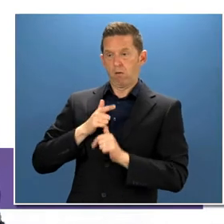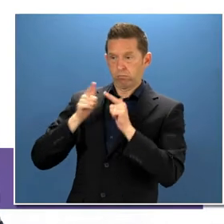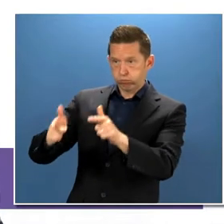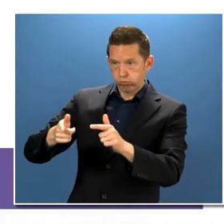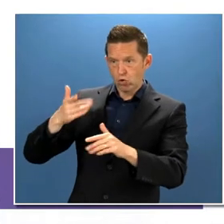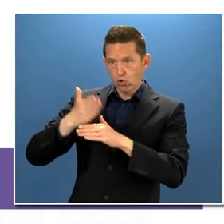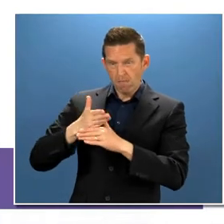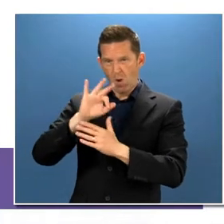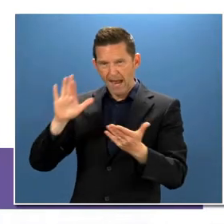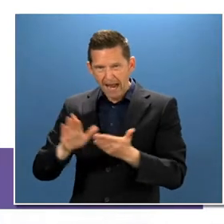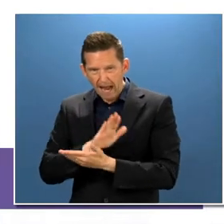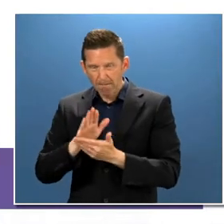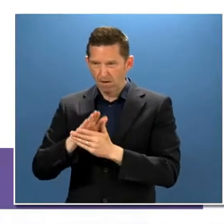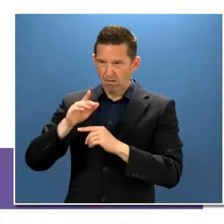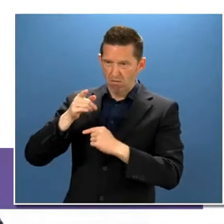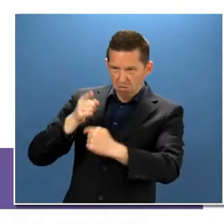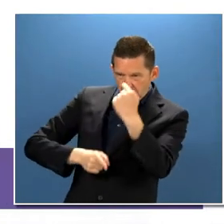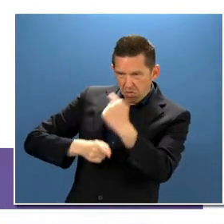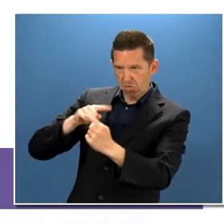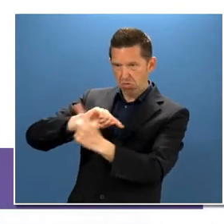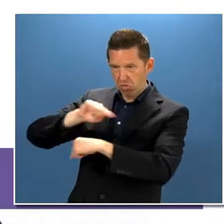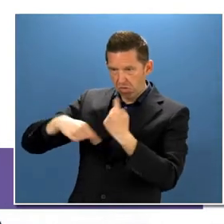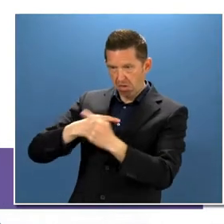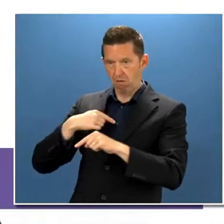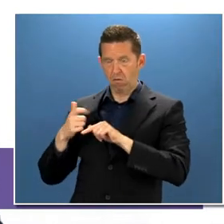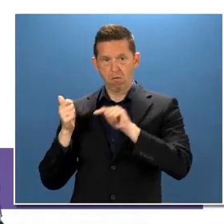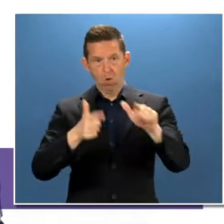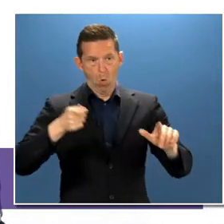We need a better system than that whereby what actually happens is that